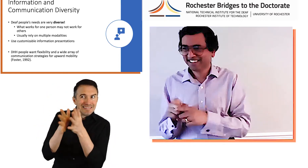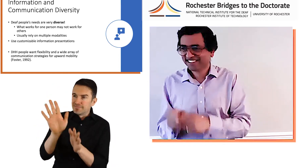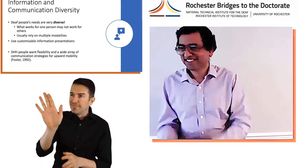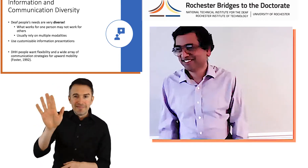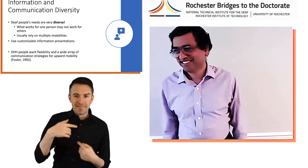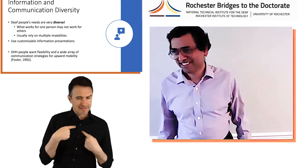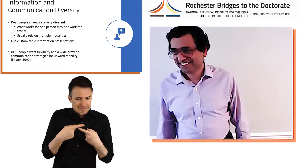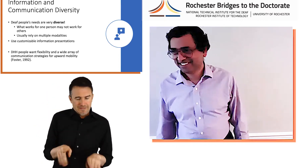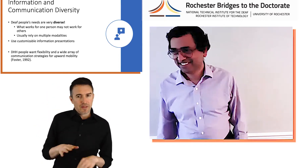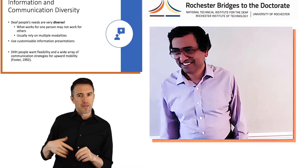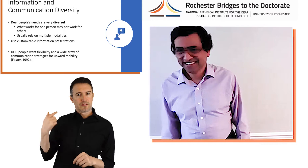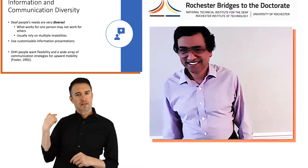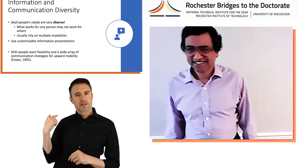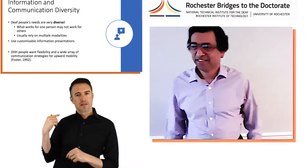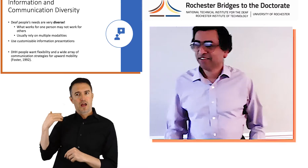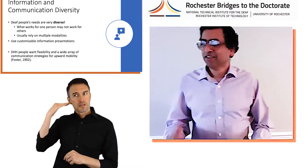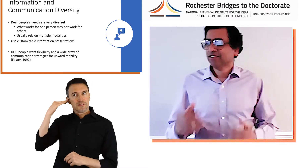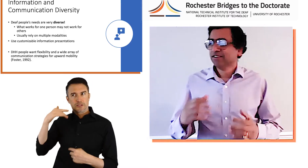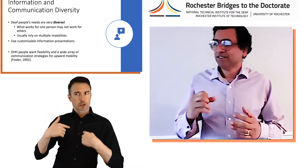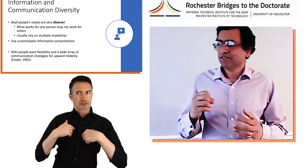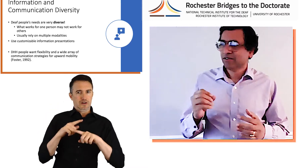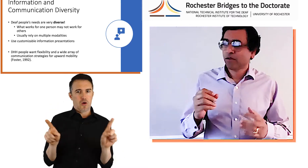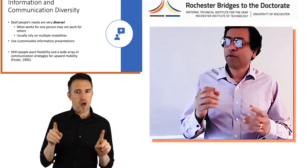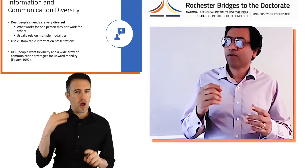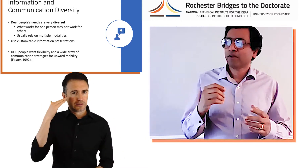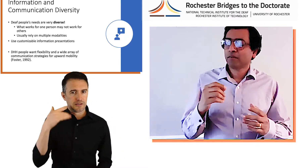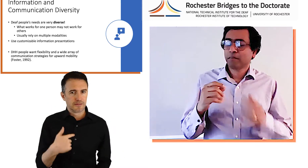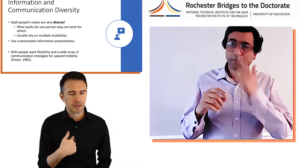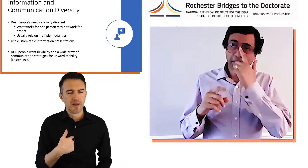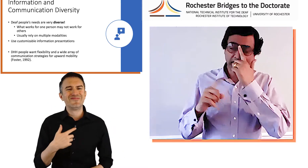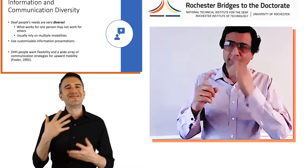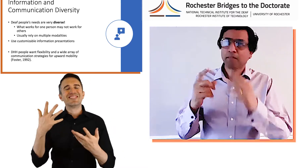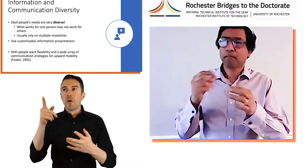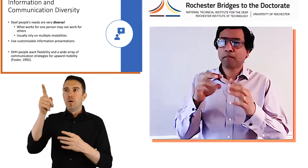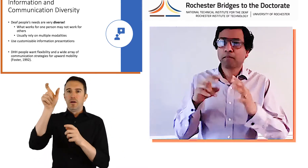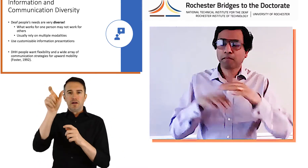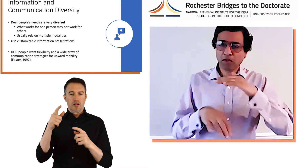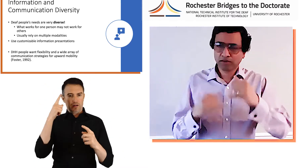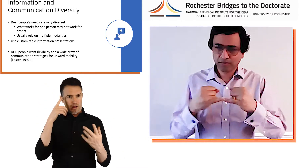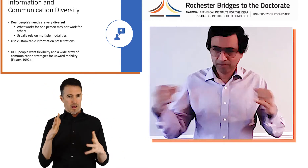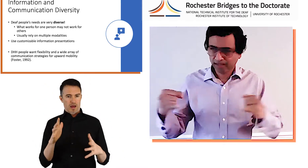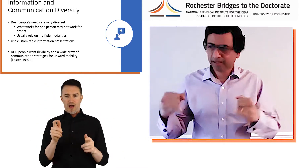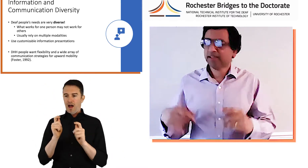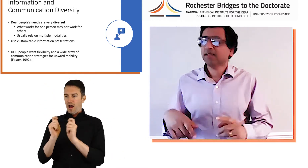So, the bottom line is you need to provide flexible options.